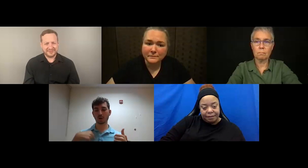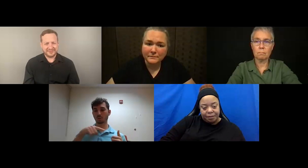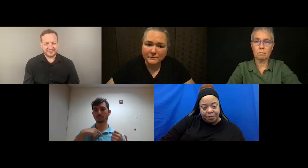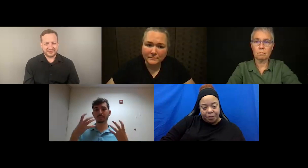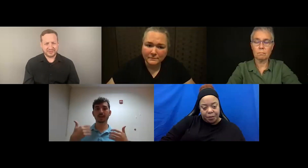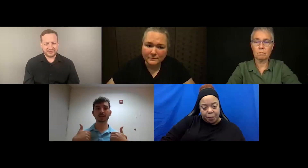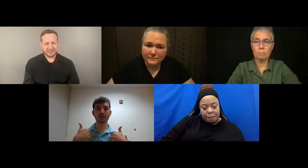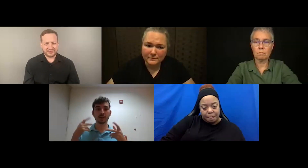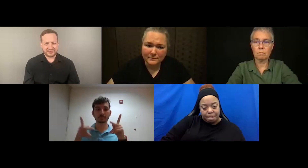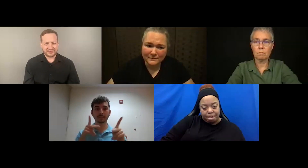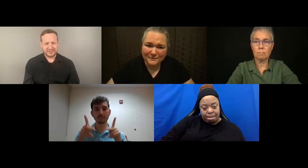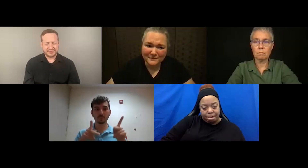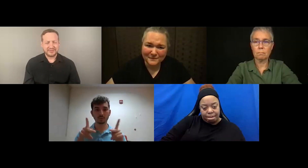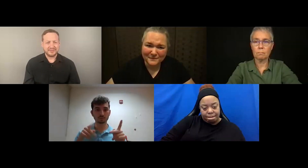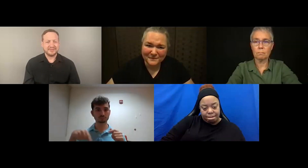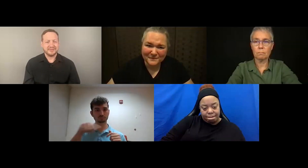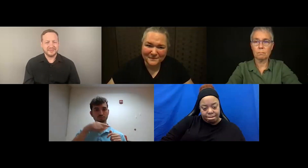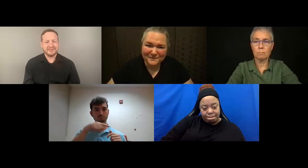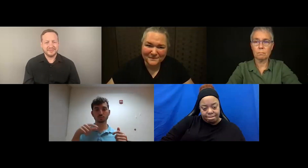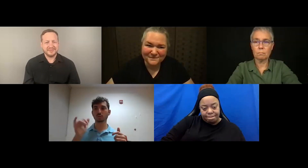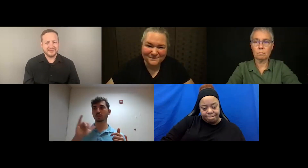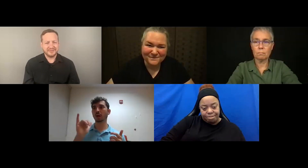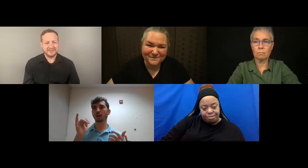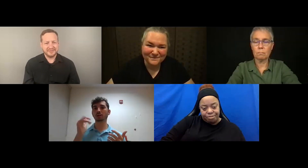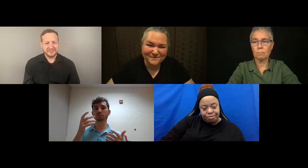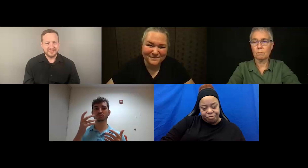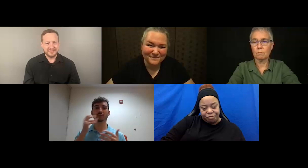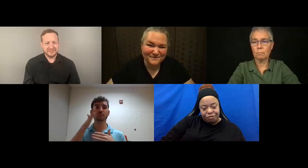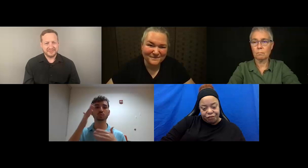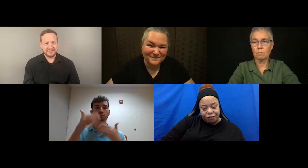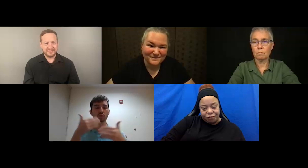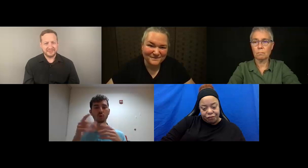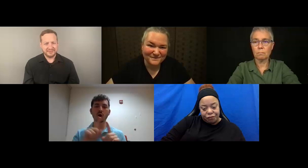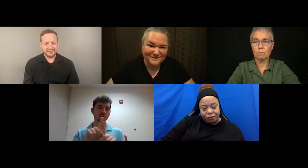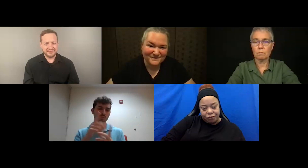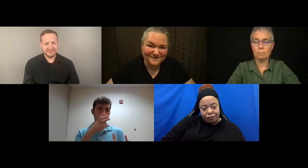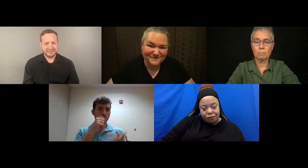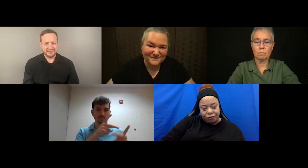seeing the technology grow, seeing how many people use it, and the future Generations too. Not